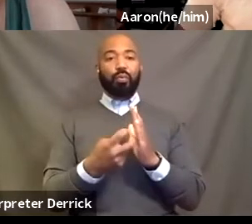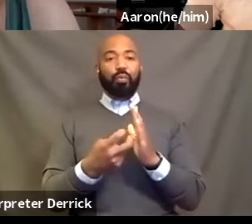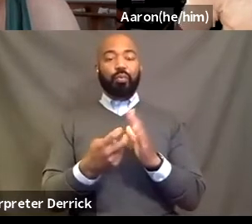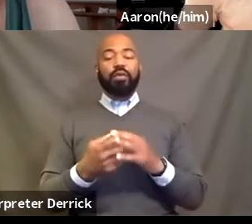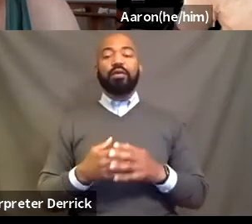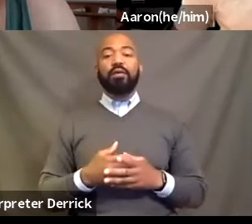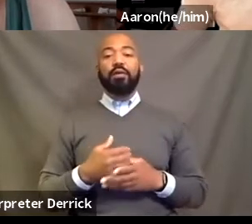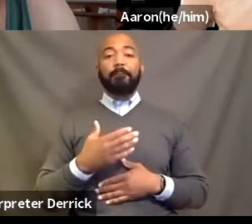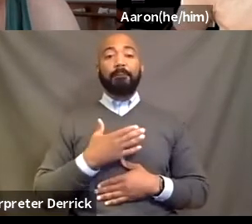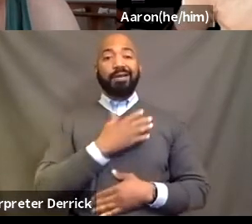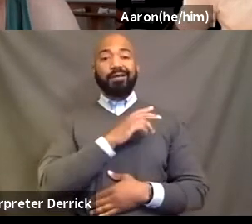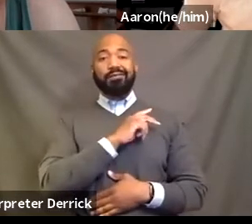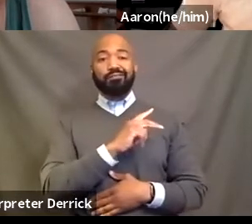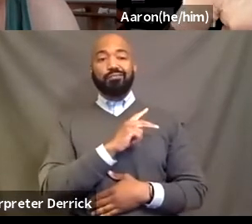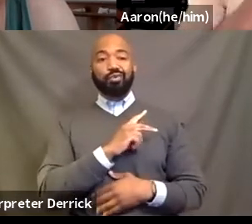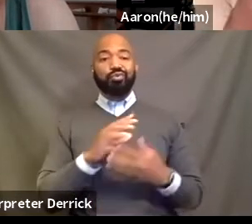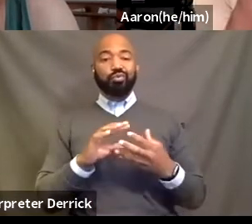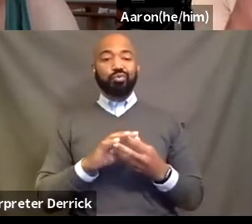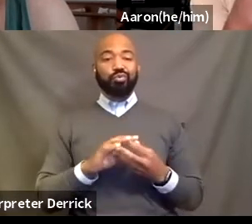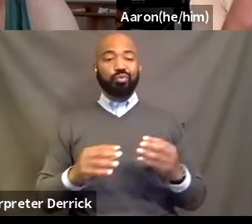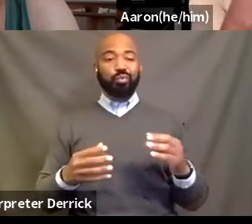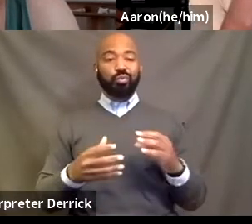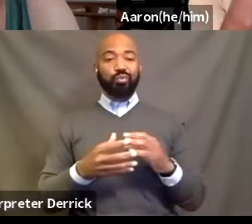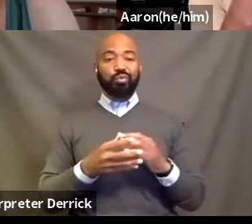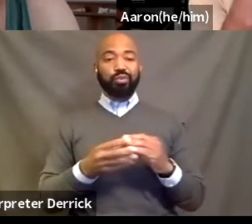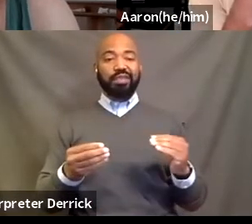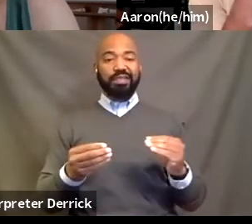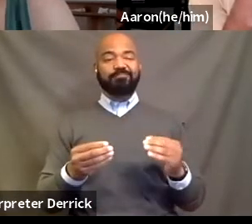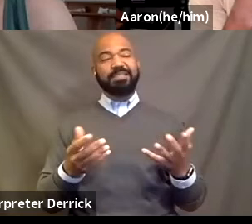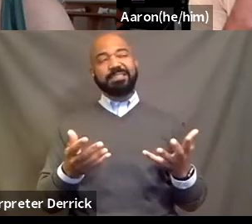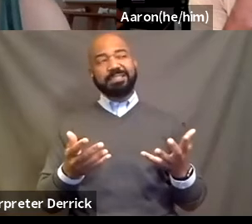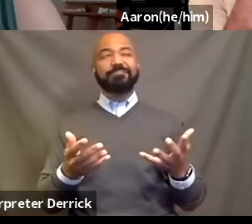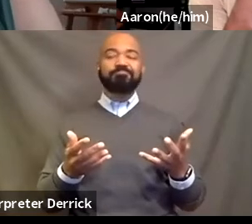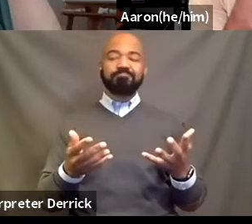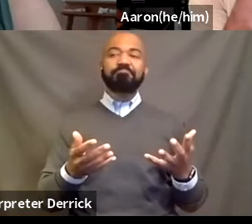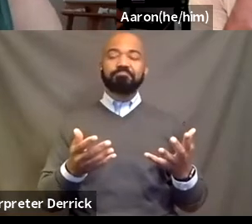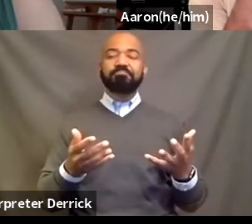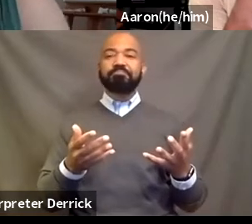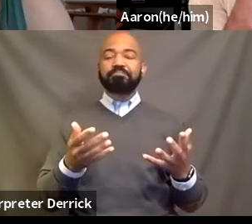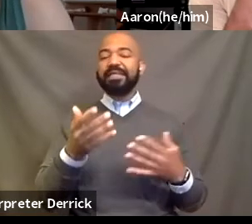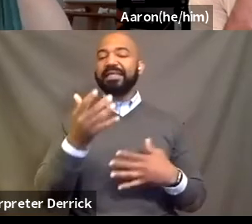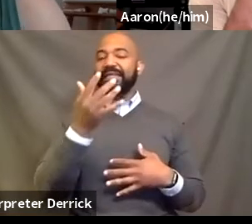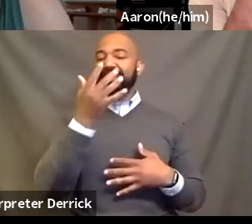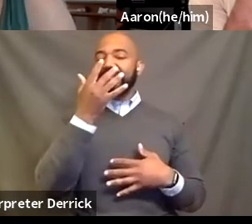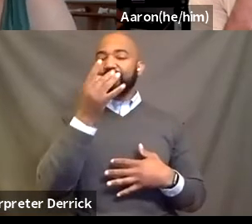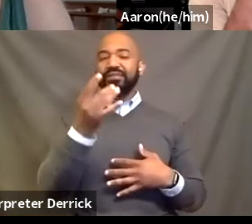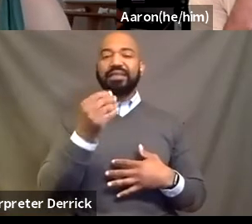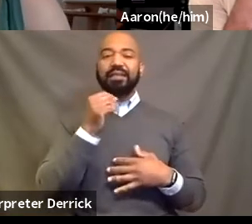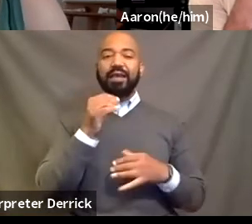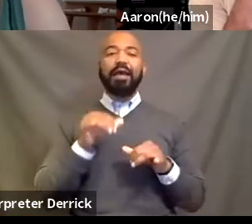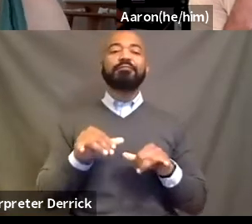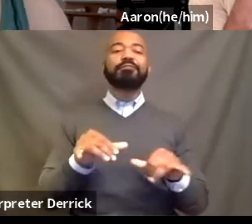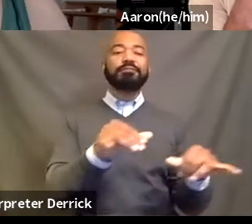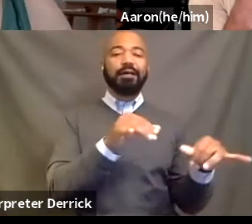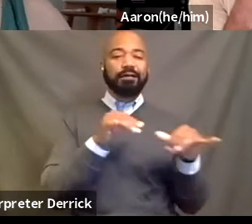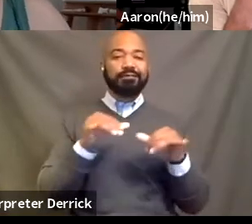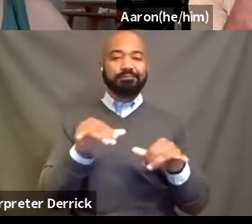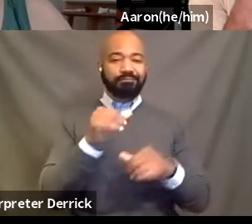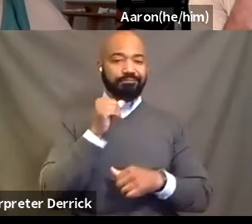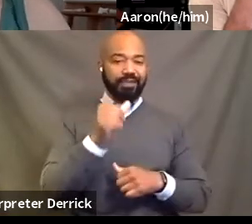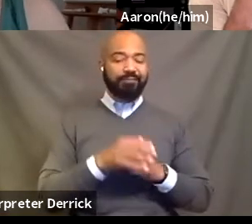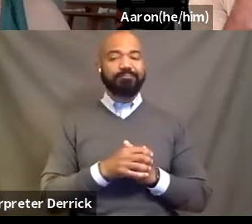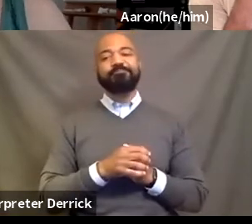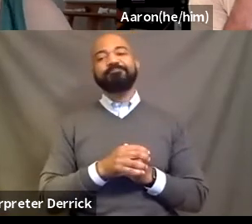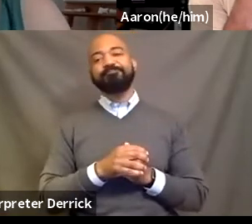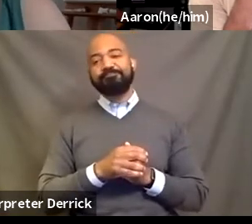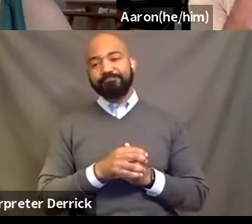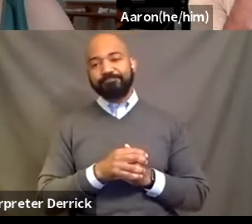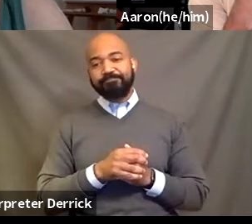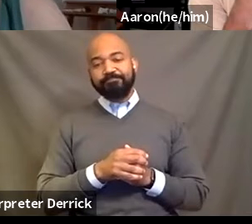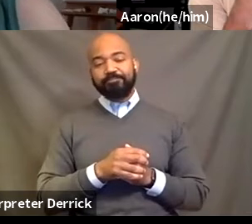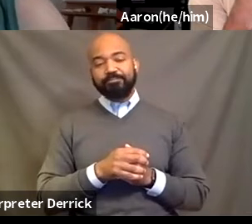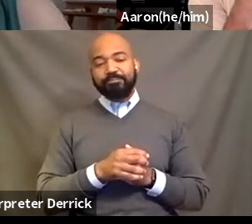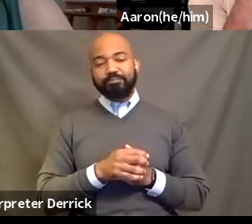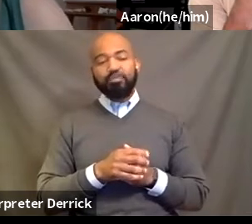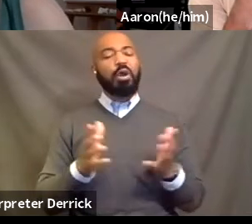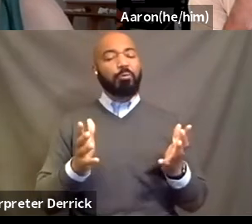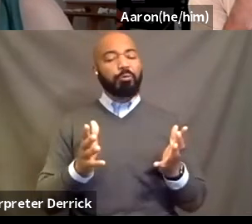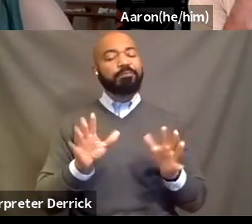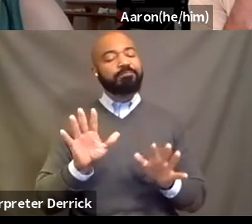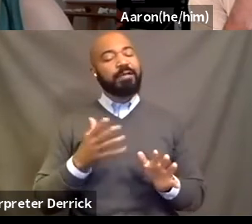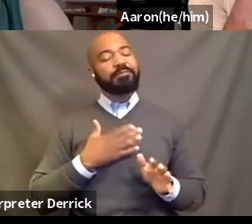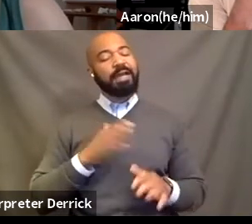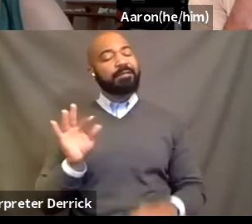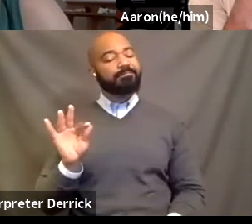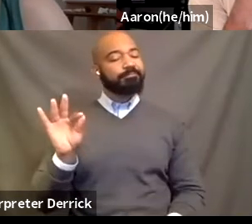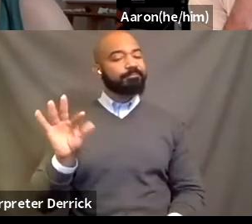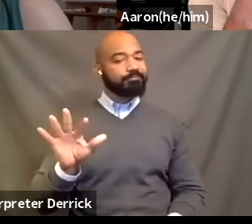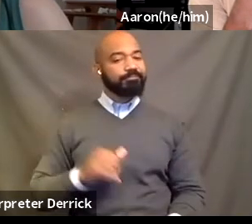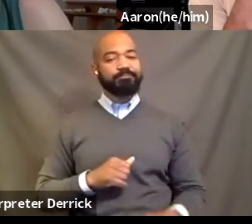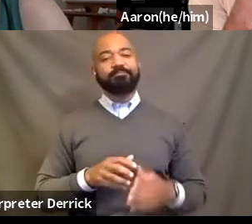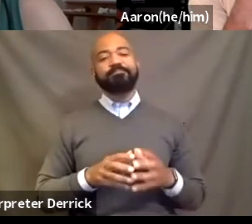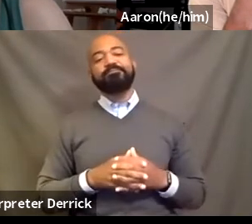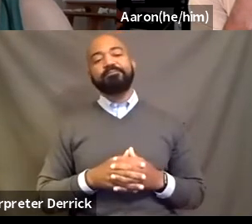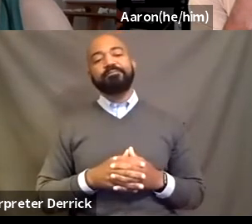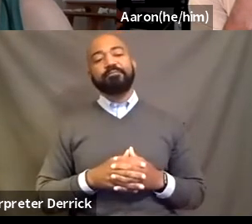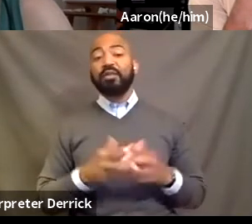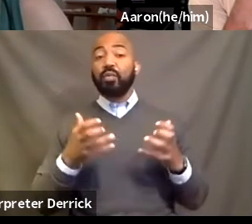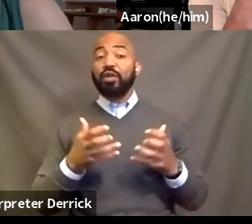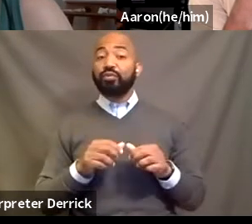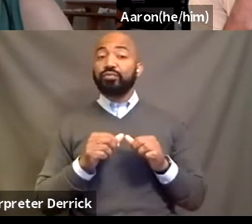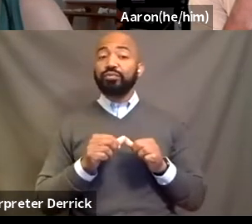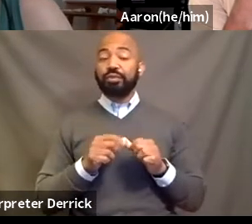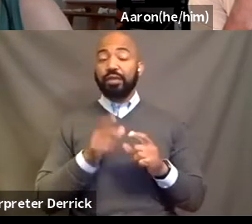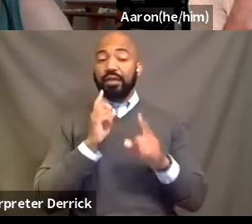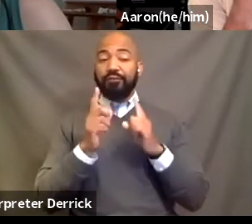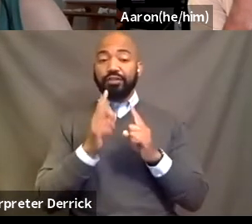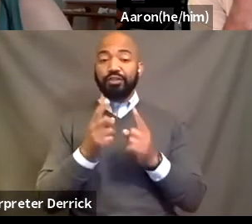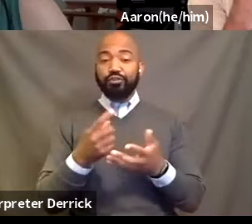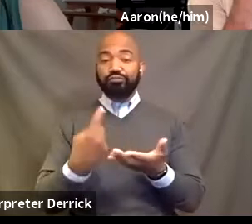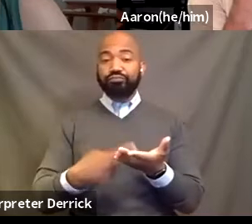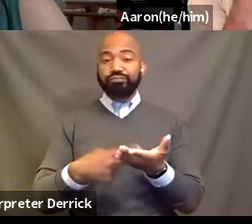x (they/themme): And in regards to that and i'm interested in continuing conversation as well throughout the evening and thinking about where folks are coming from where we how where we go and how we transform and transcend.